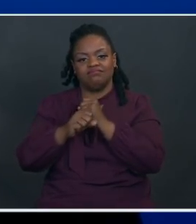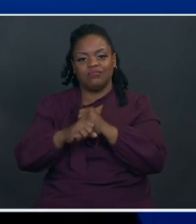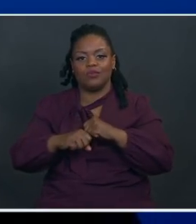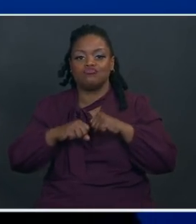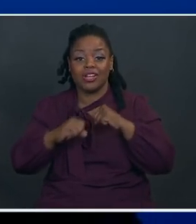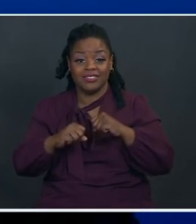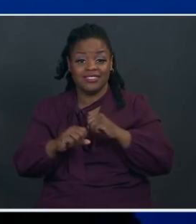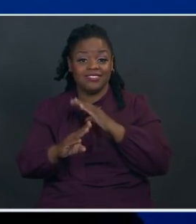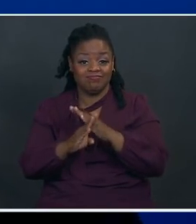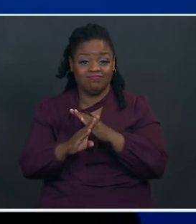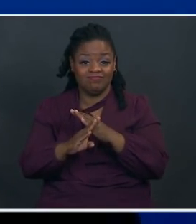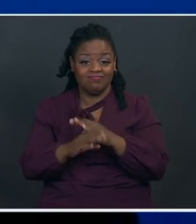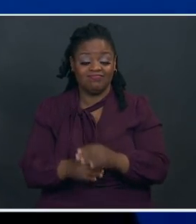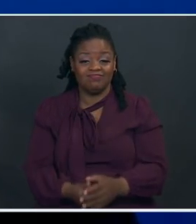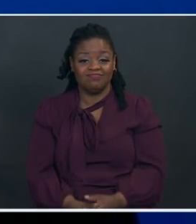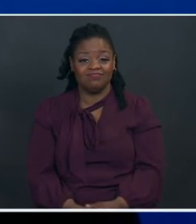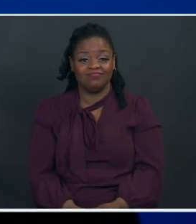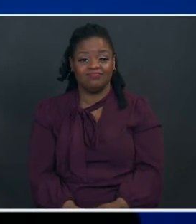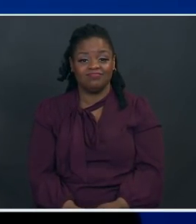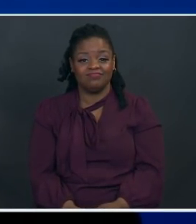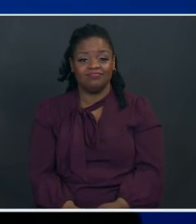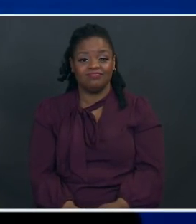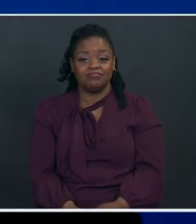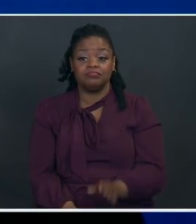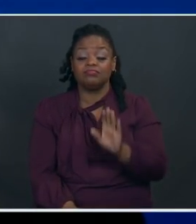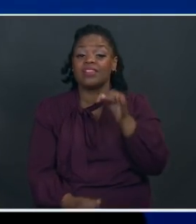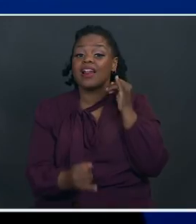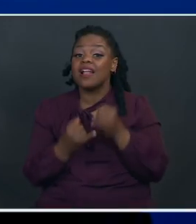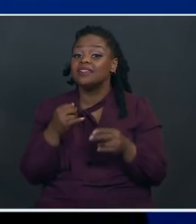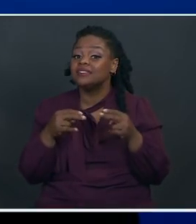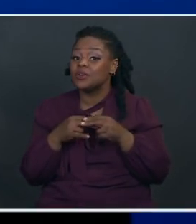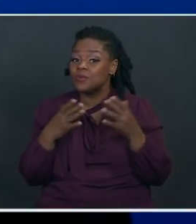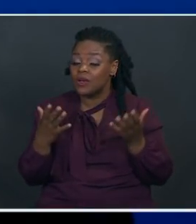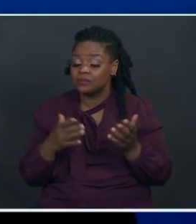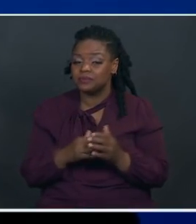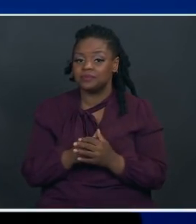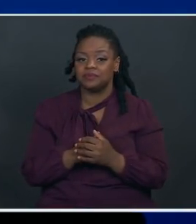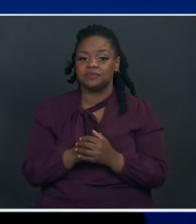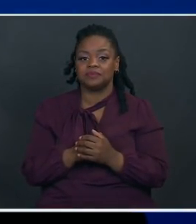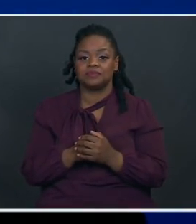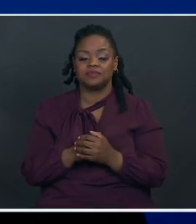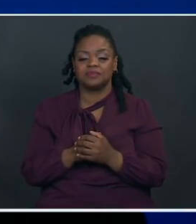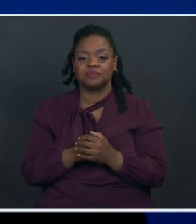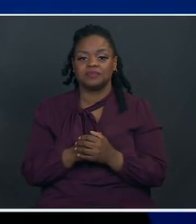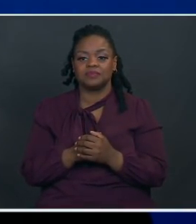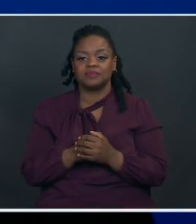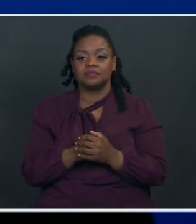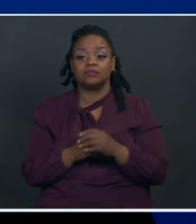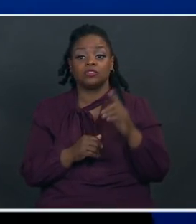So, let me move on to the last slide, because that relates to what I said. Dr. Walensky gave you a good feel